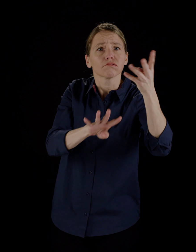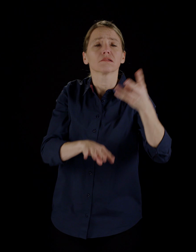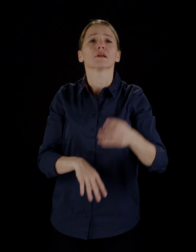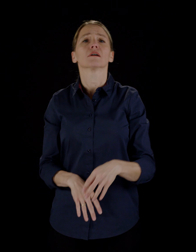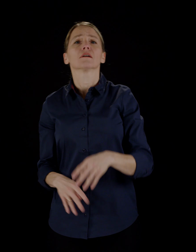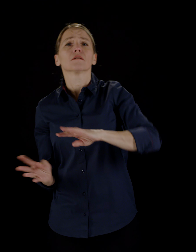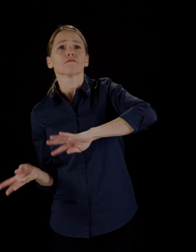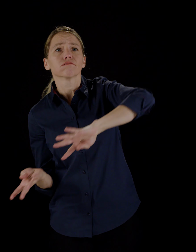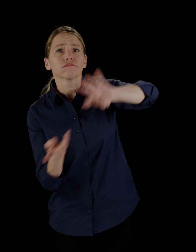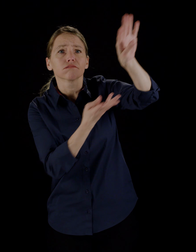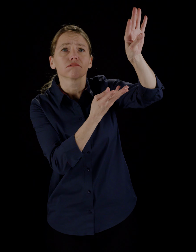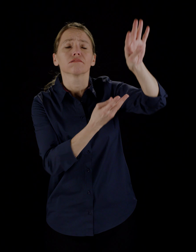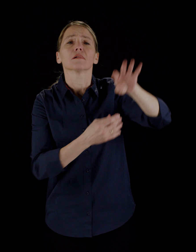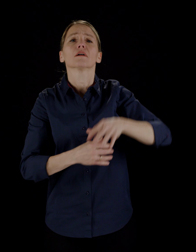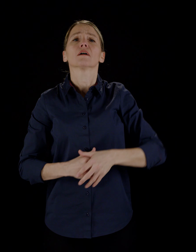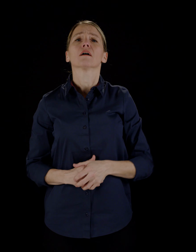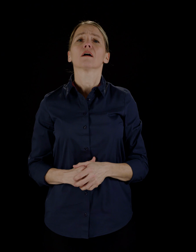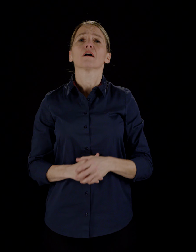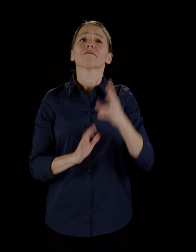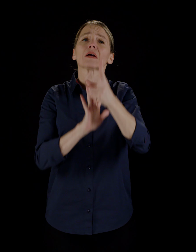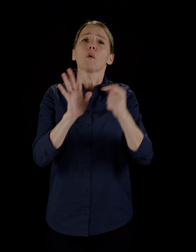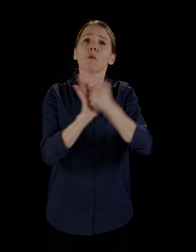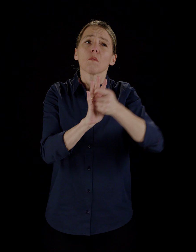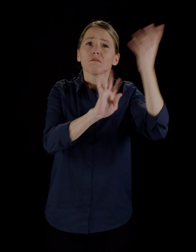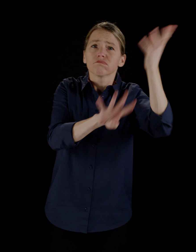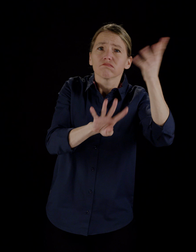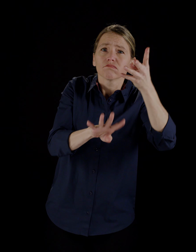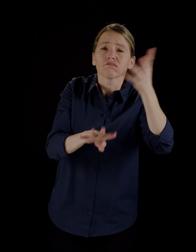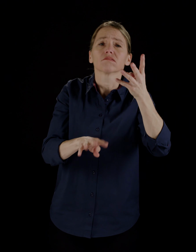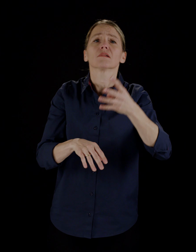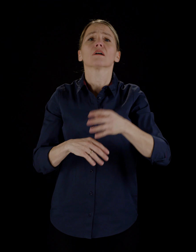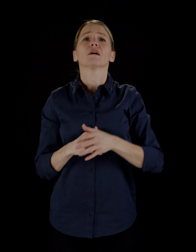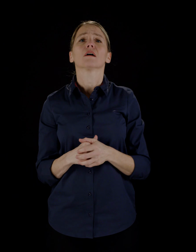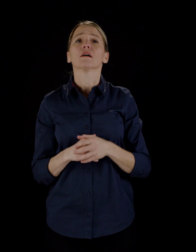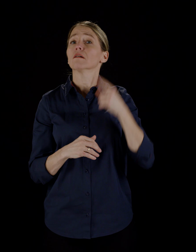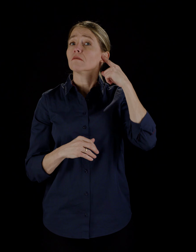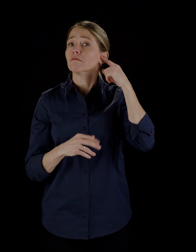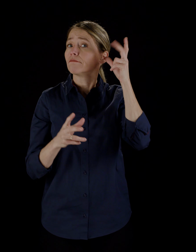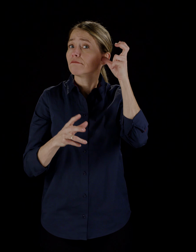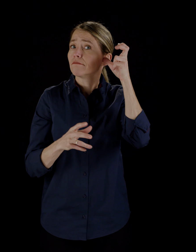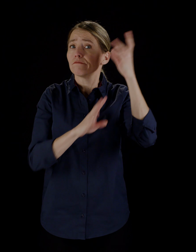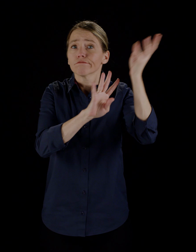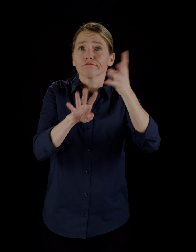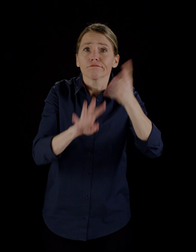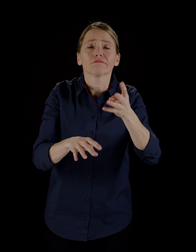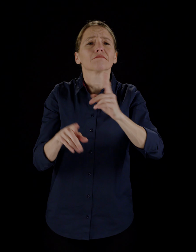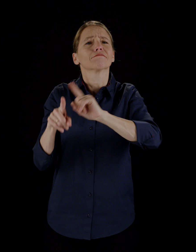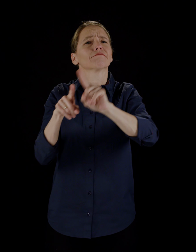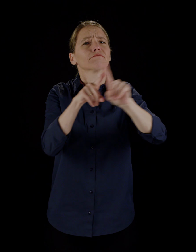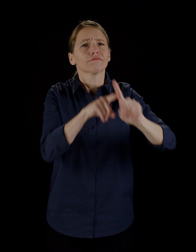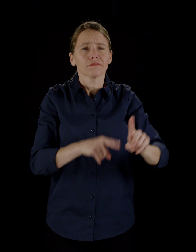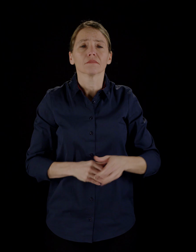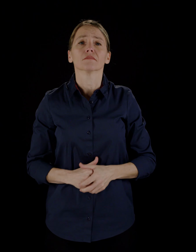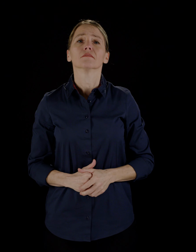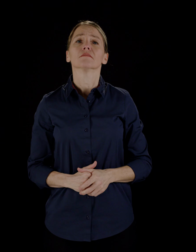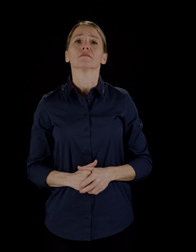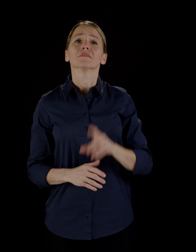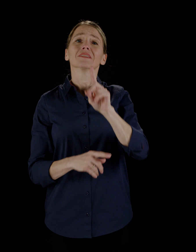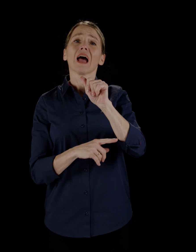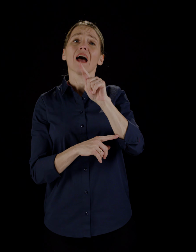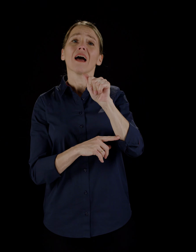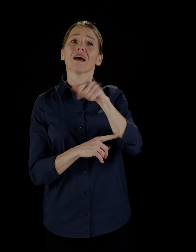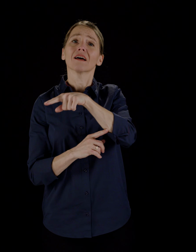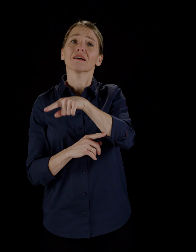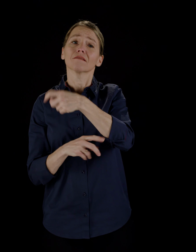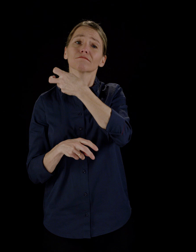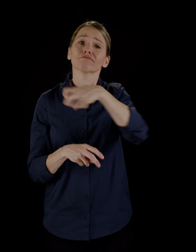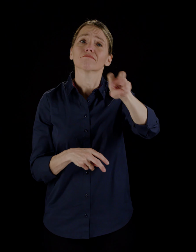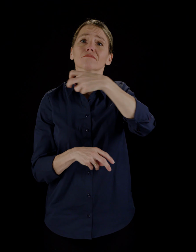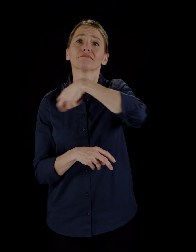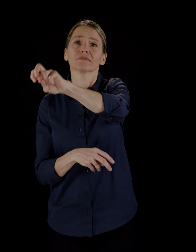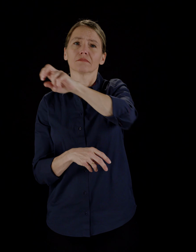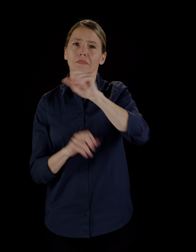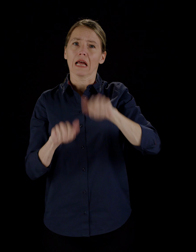Usage is usually measured in bytes, kilobytes (KB), megabytes (MB), gigabytes (GB) or terabytes (TB).